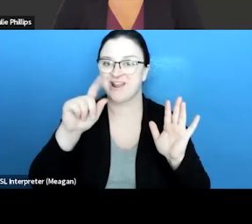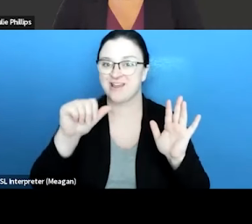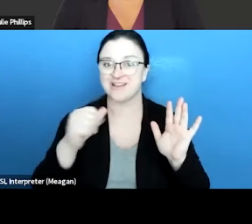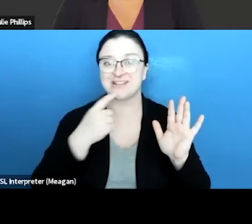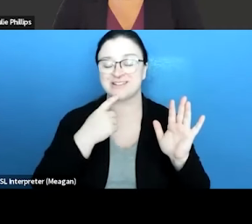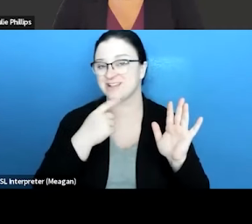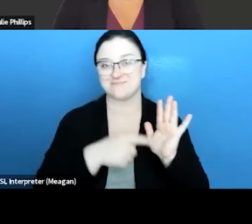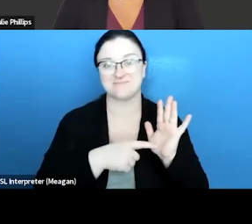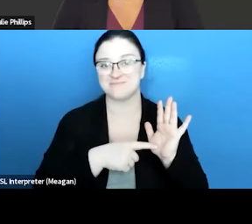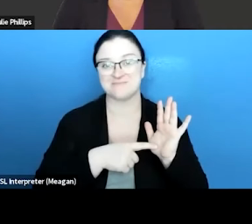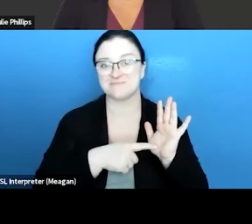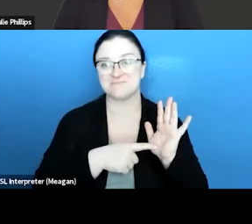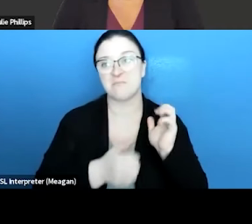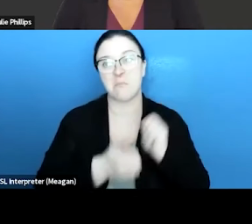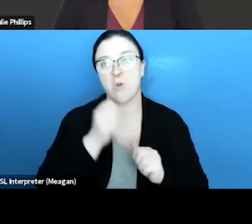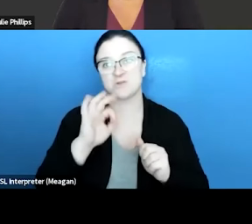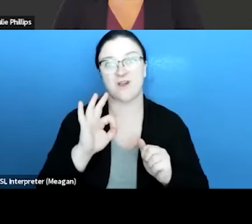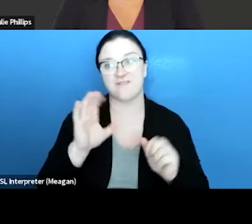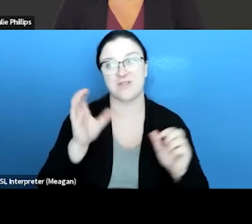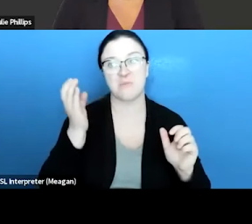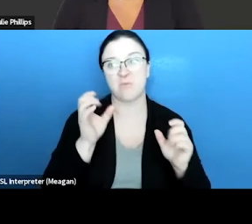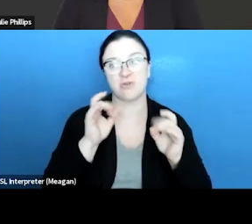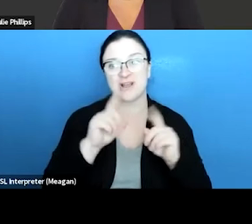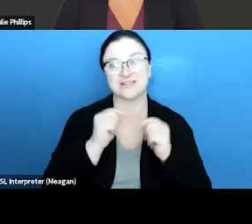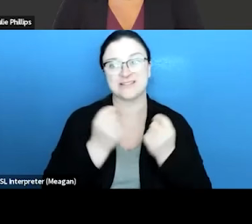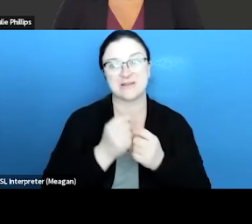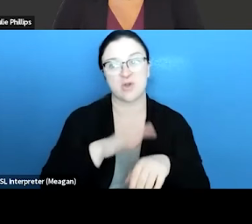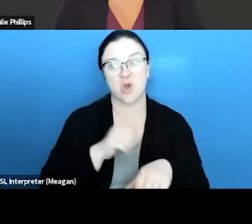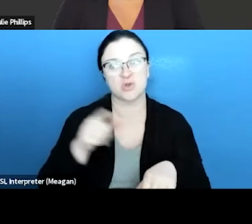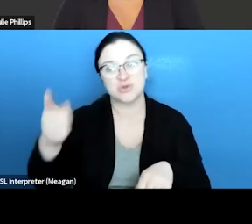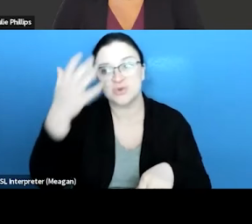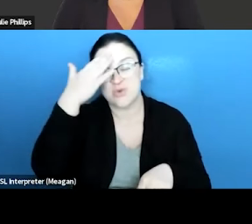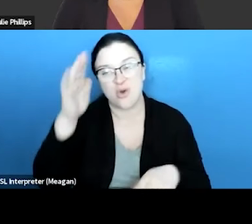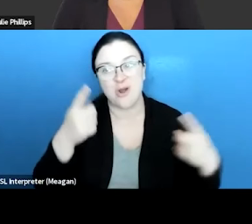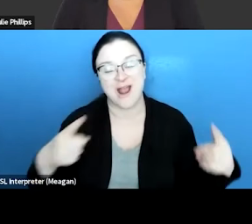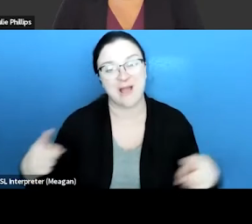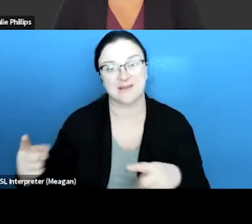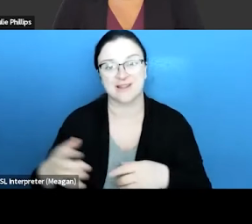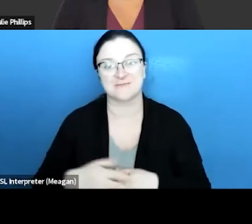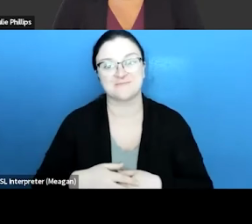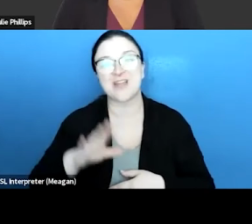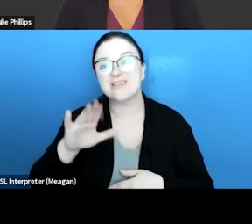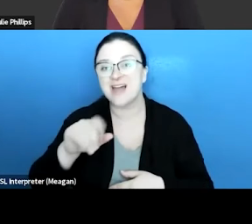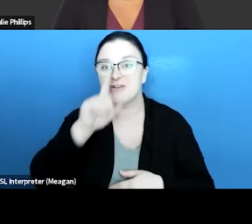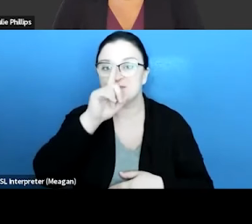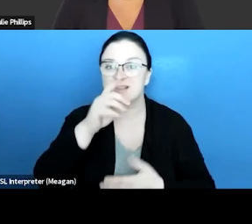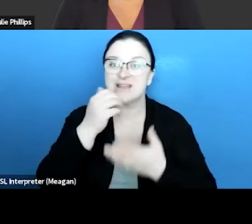you never even know that they're happening in your community. And that really helps to build partnerships